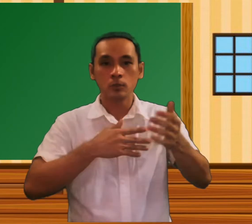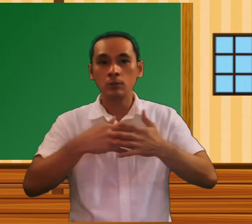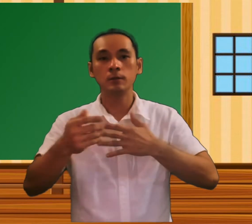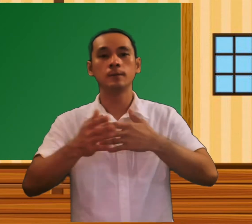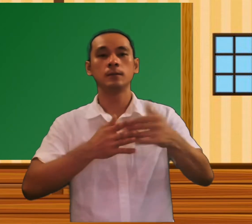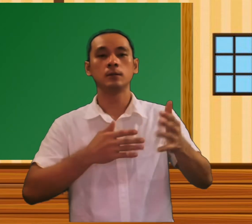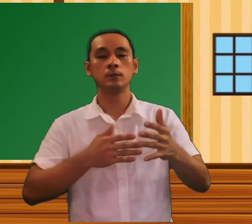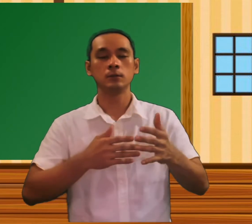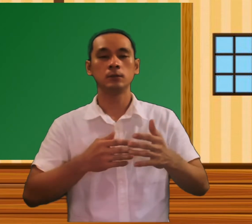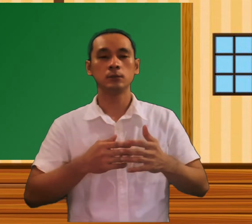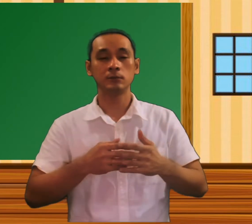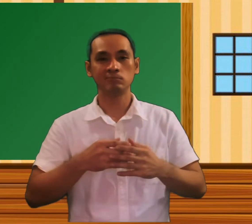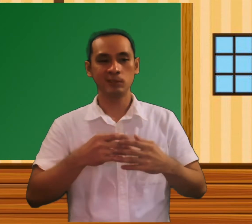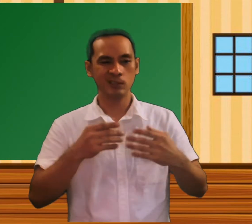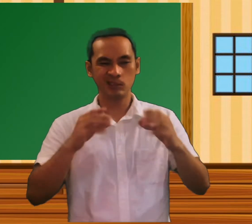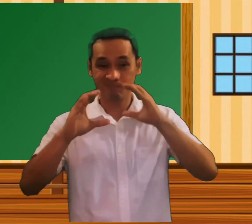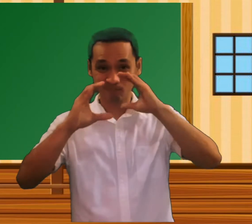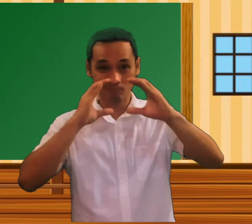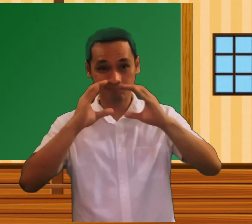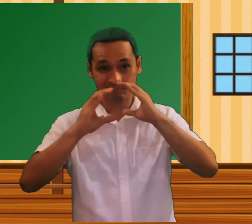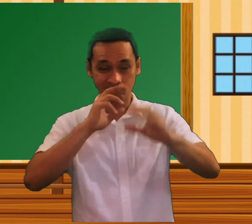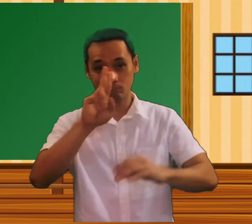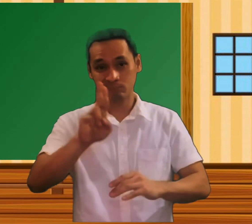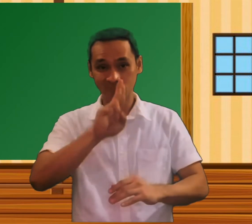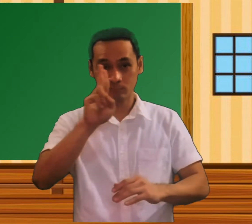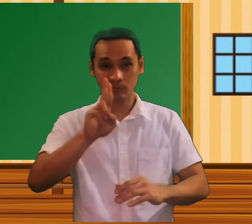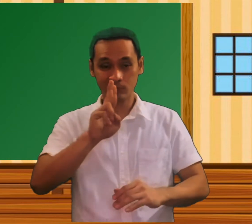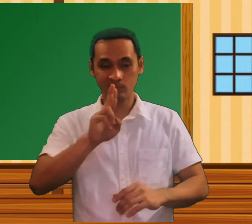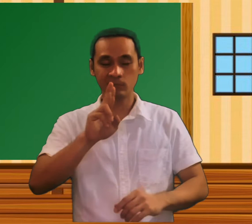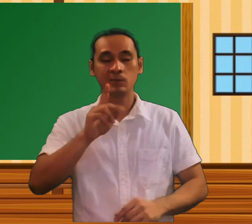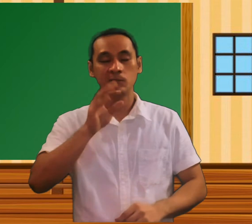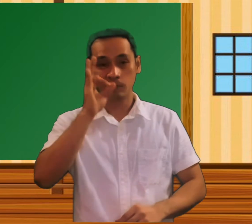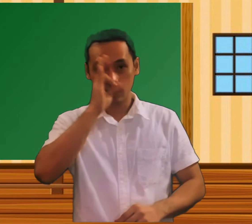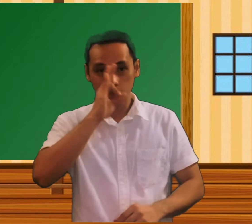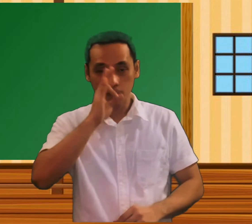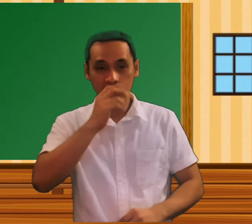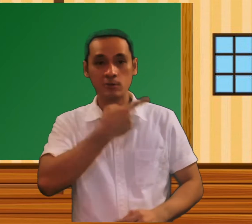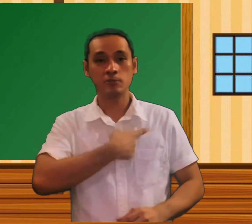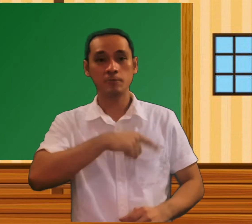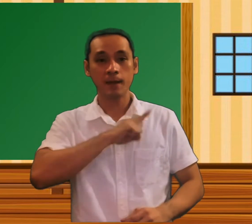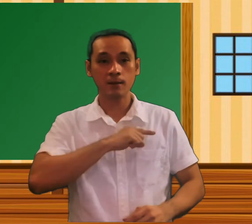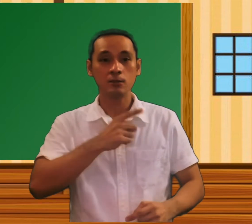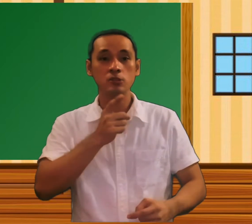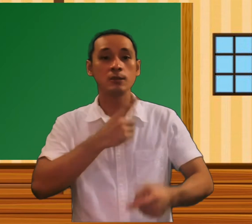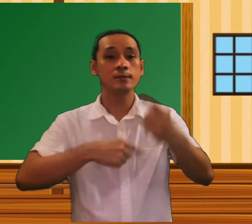regardless of whether or not the exchange used filipino or spanish sign language